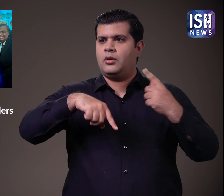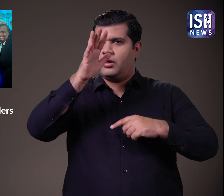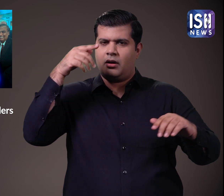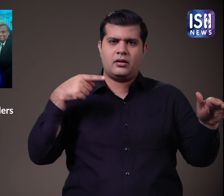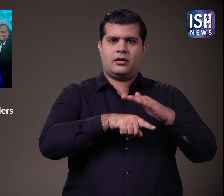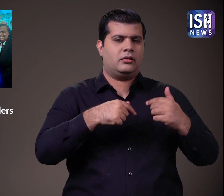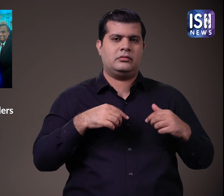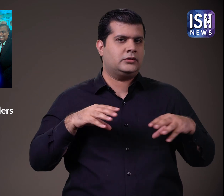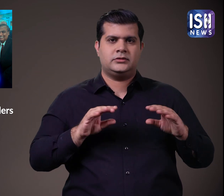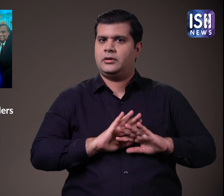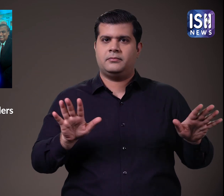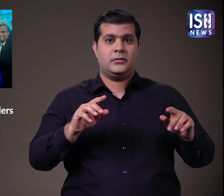and that is why doesn't want illegal immigrants,